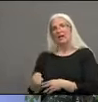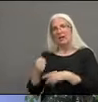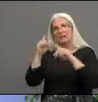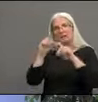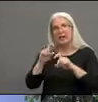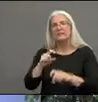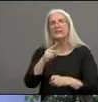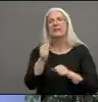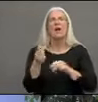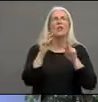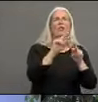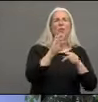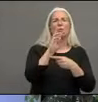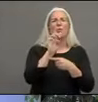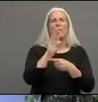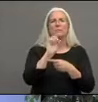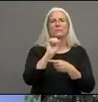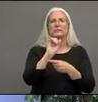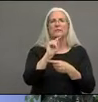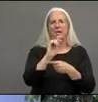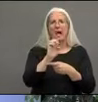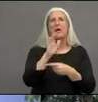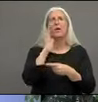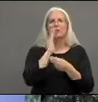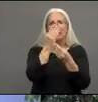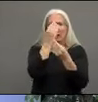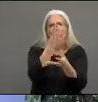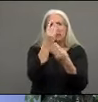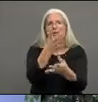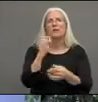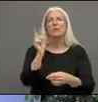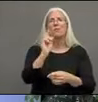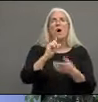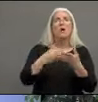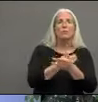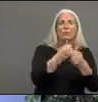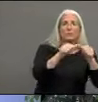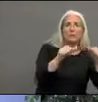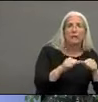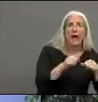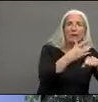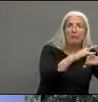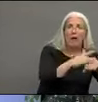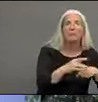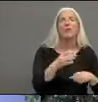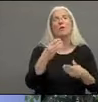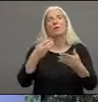new sites that will become available. And of course, we're getting new sites and testing centers all the time.